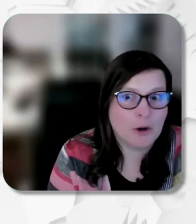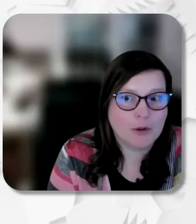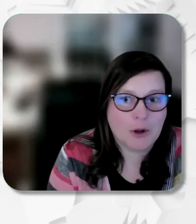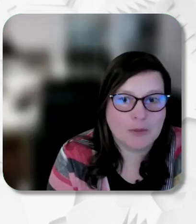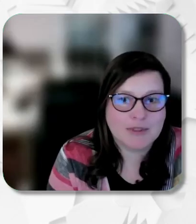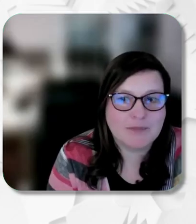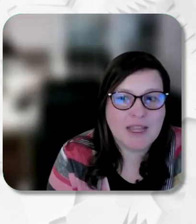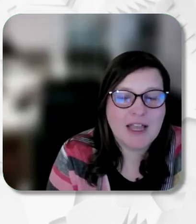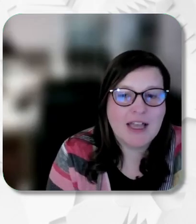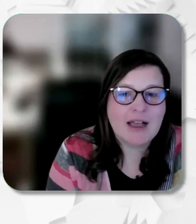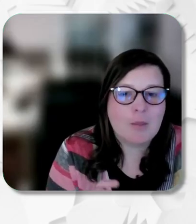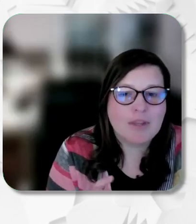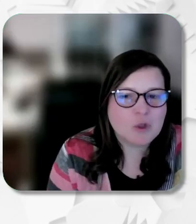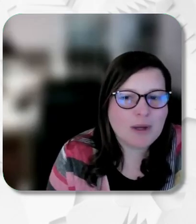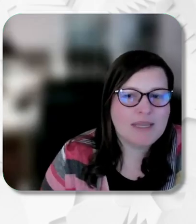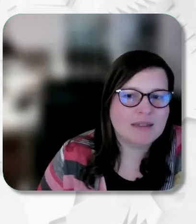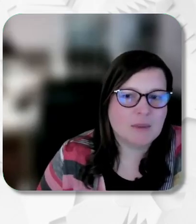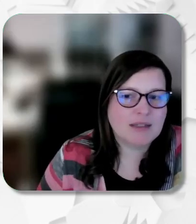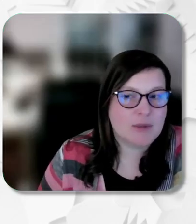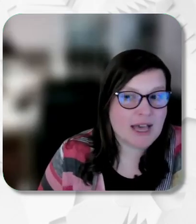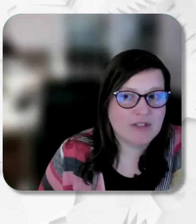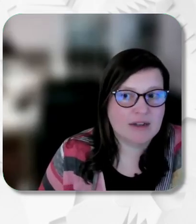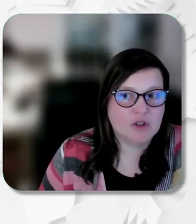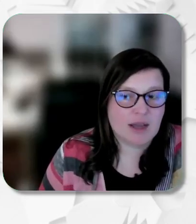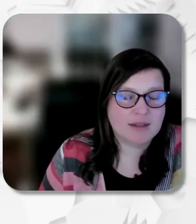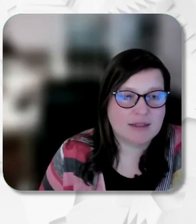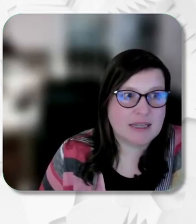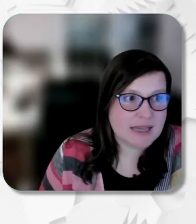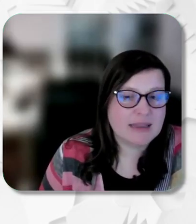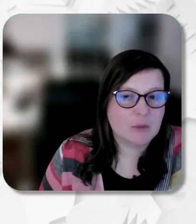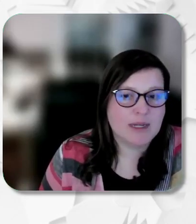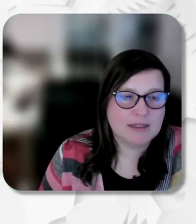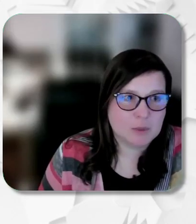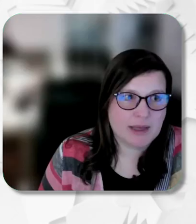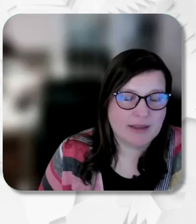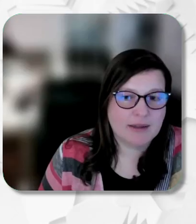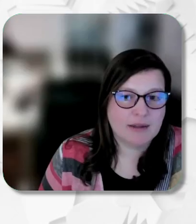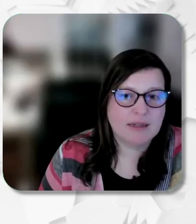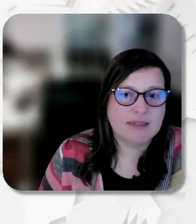own homes. But there's one piece of the puzzle we haven't yet addressed exactly what is play. Next